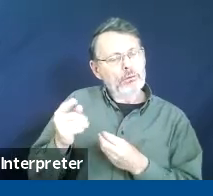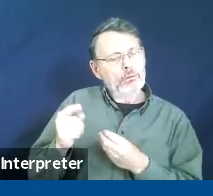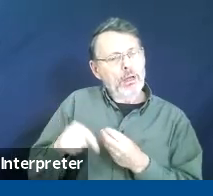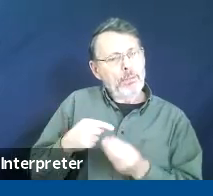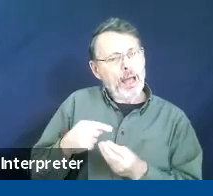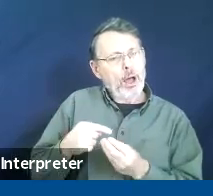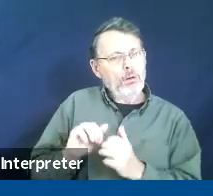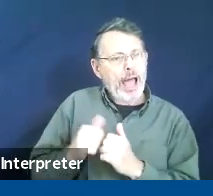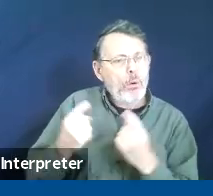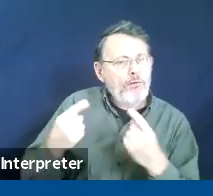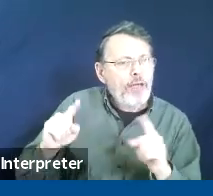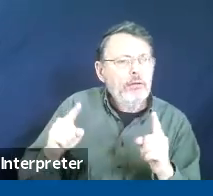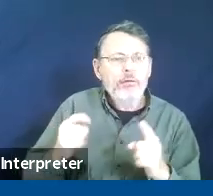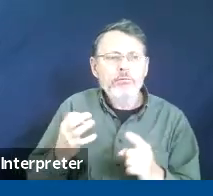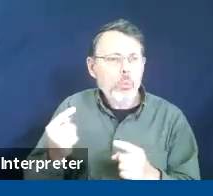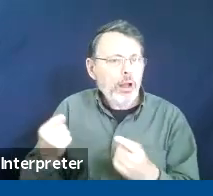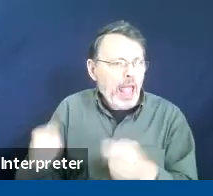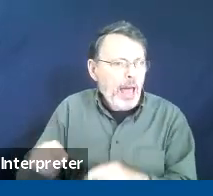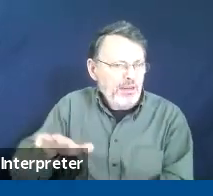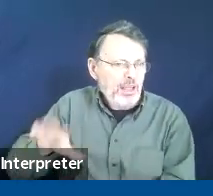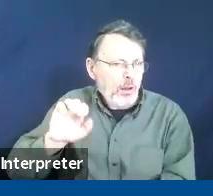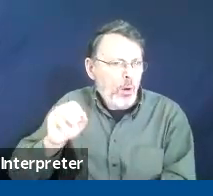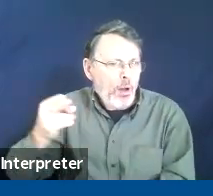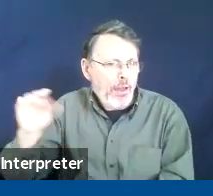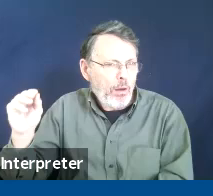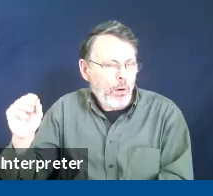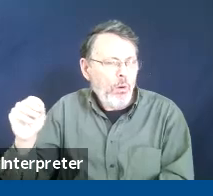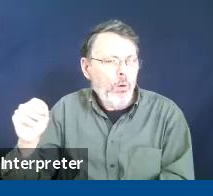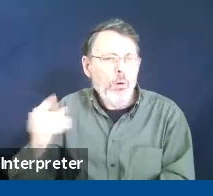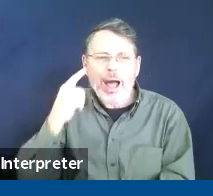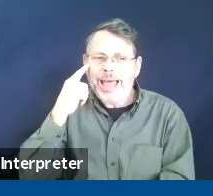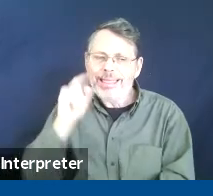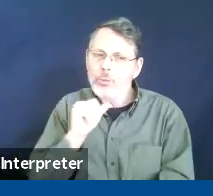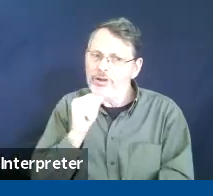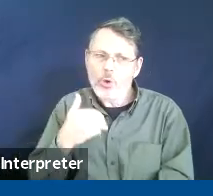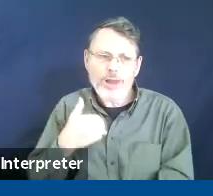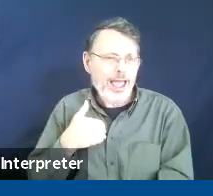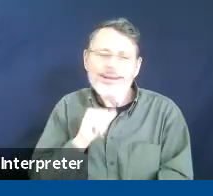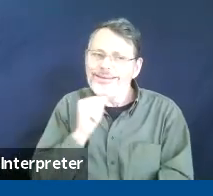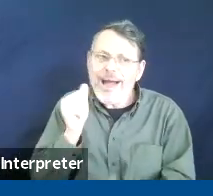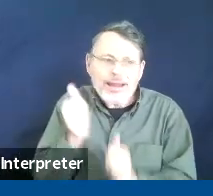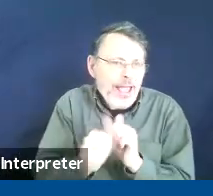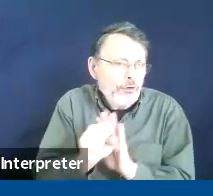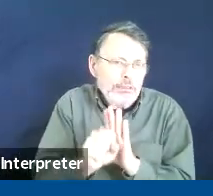happened in Ohio was. I don't believe that there are strike teams in every state. I do think that